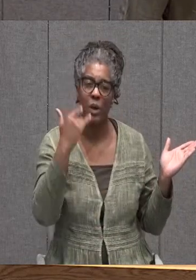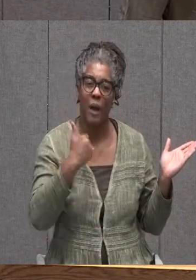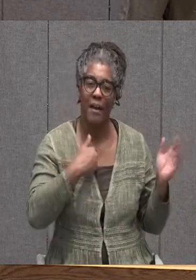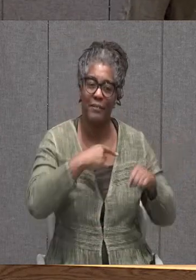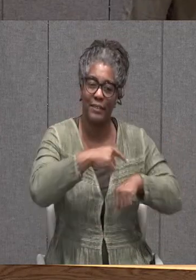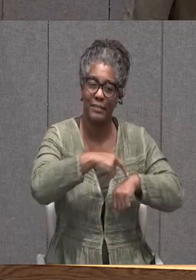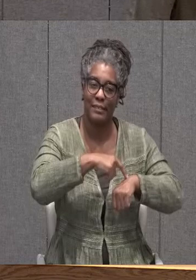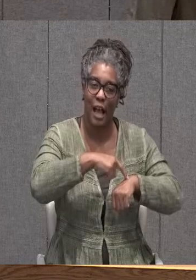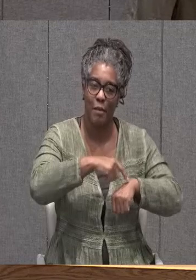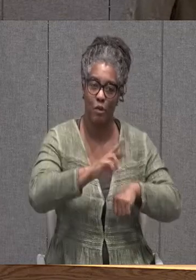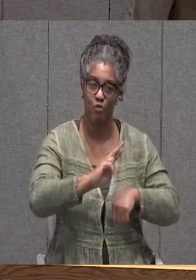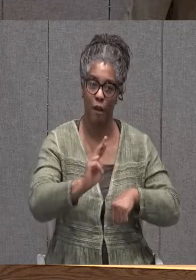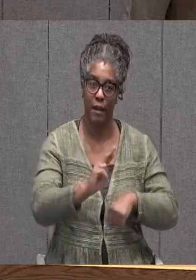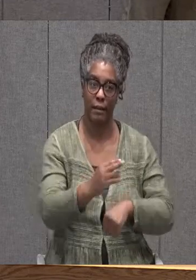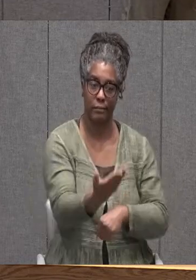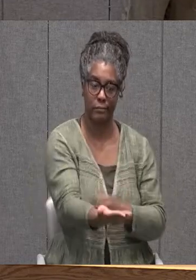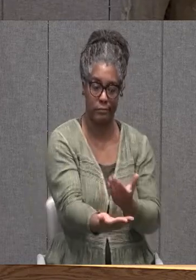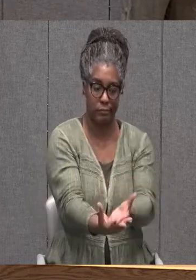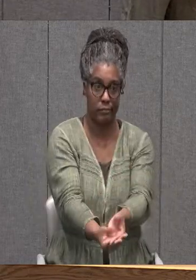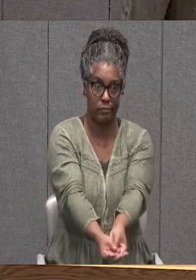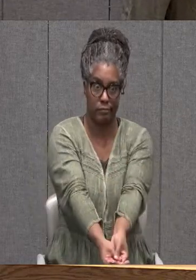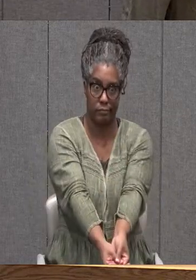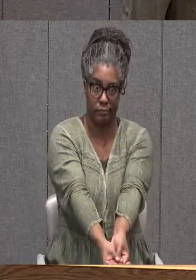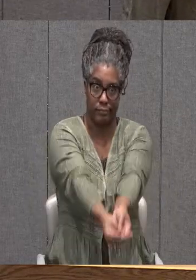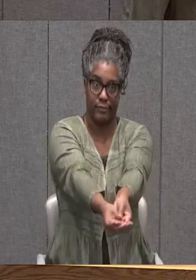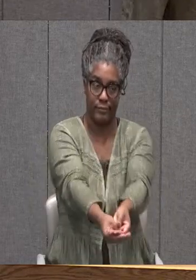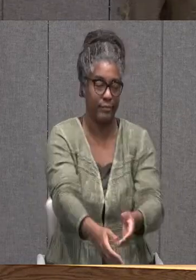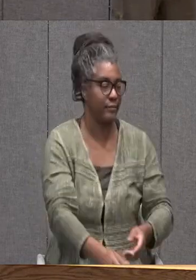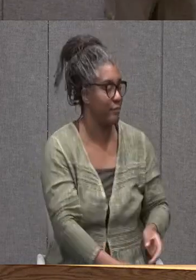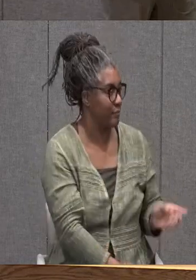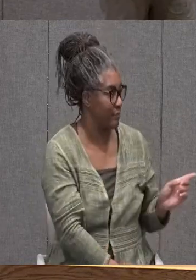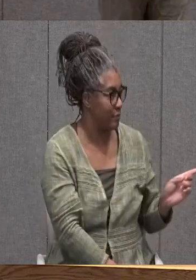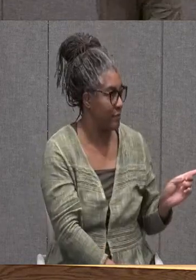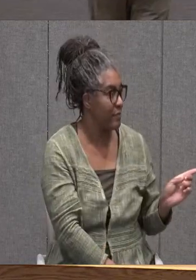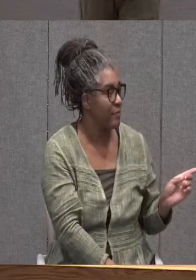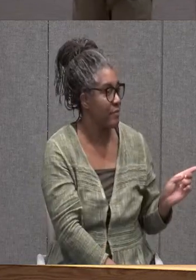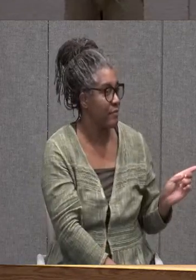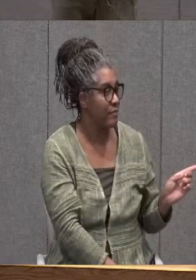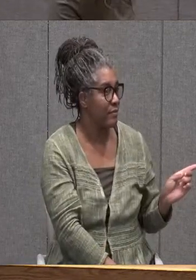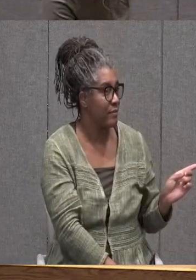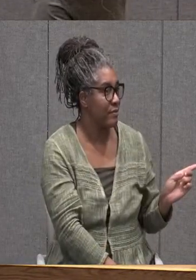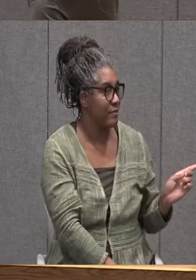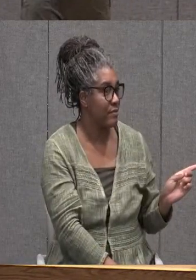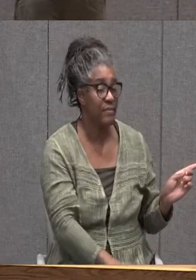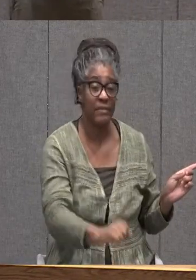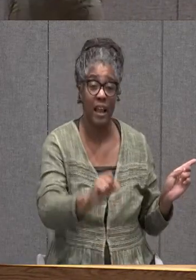(plastic crinkling) So I could really practice, like it was a volleyball skill,